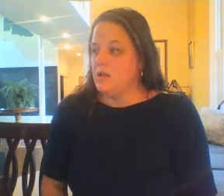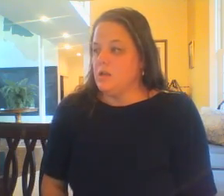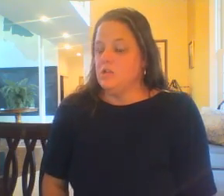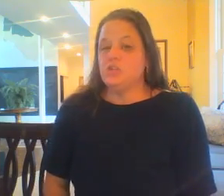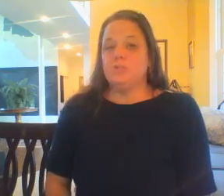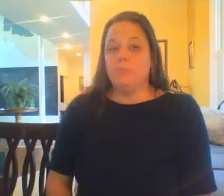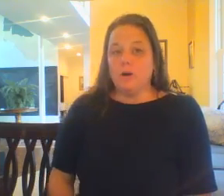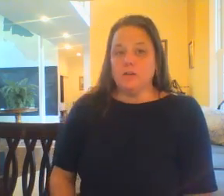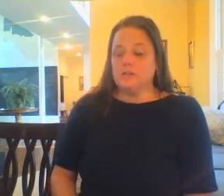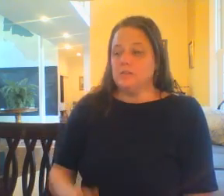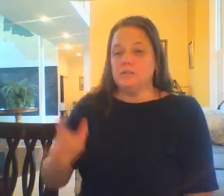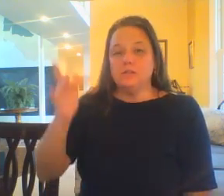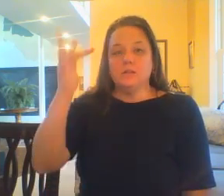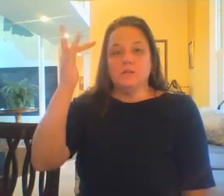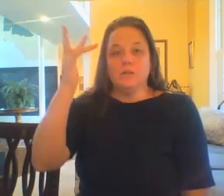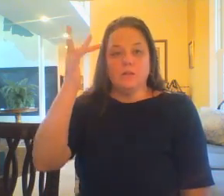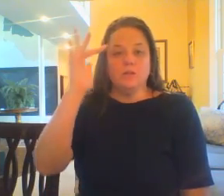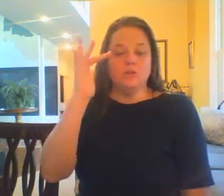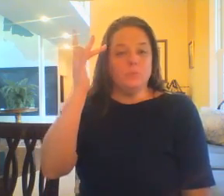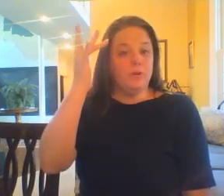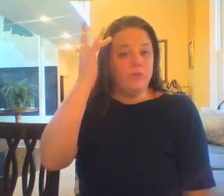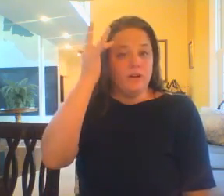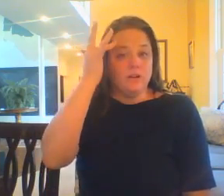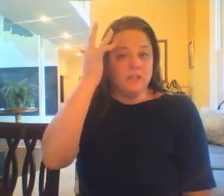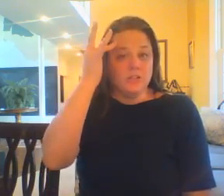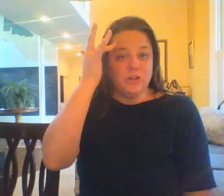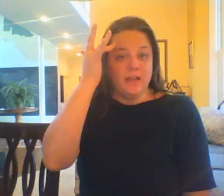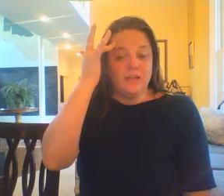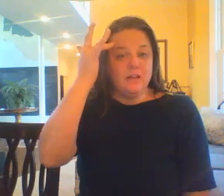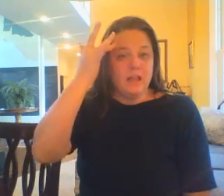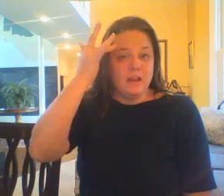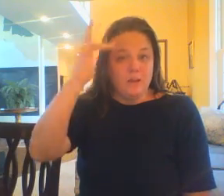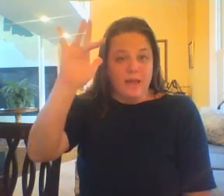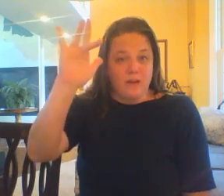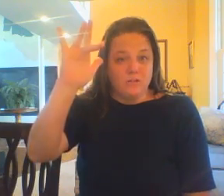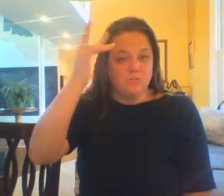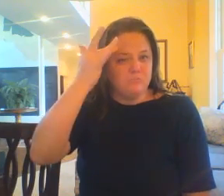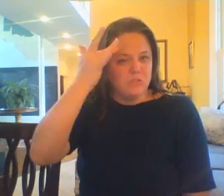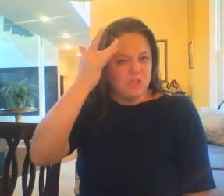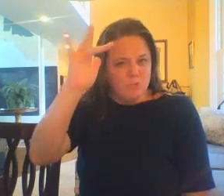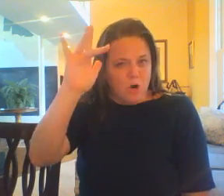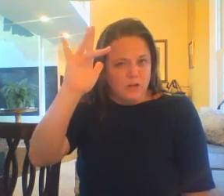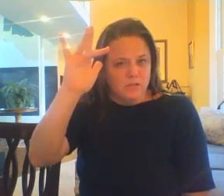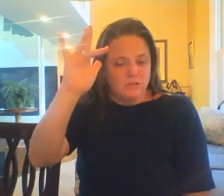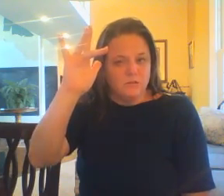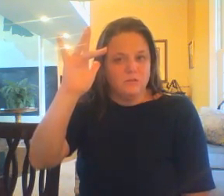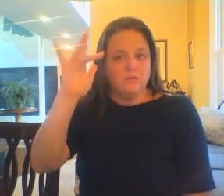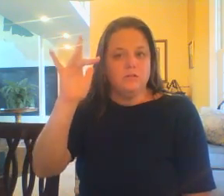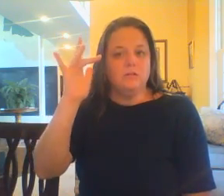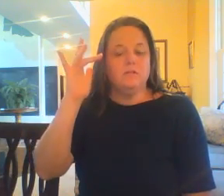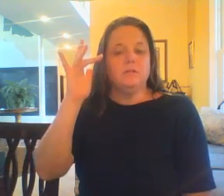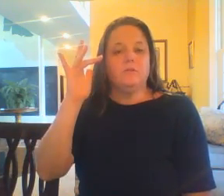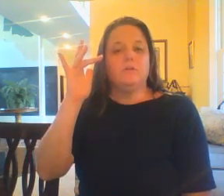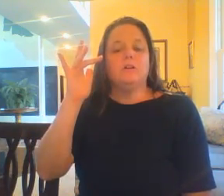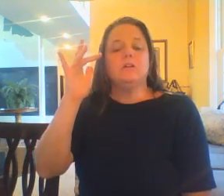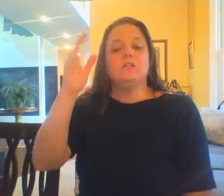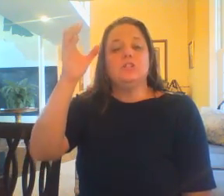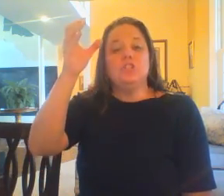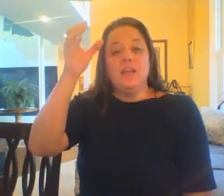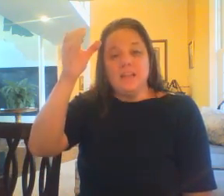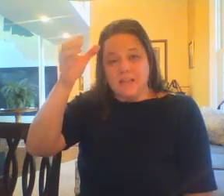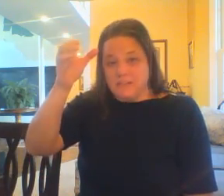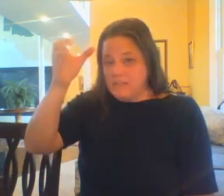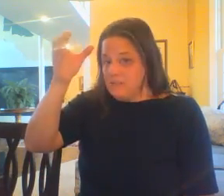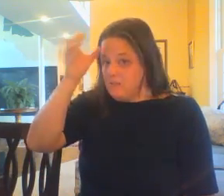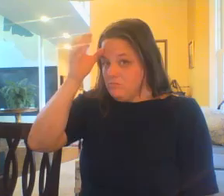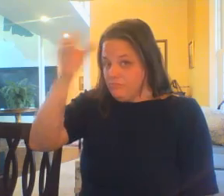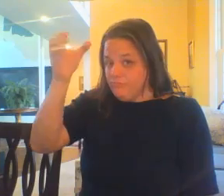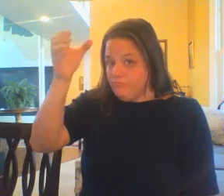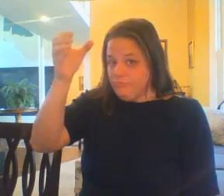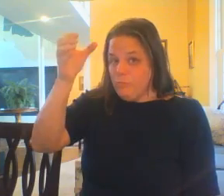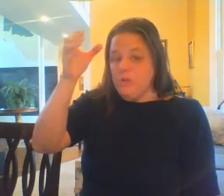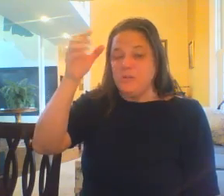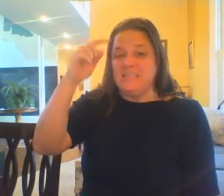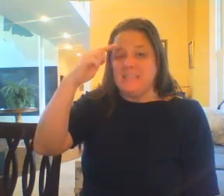smart he's your middle finger touch your